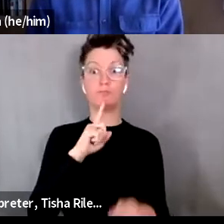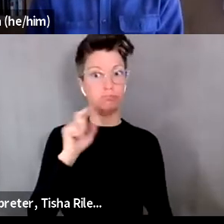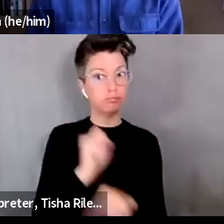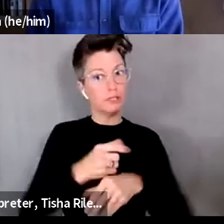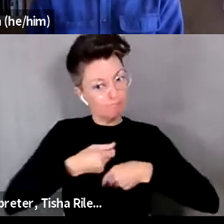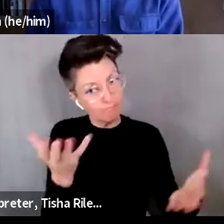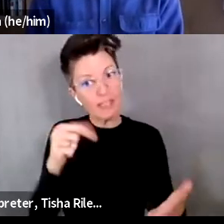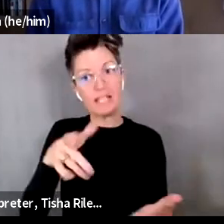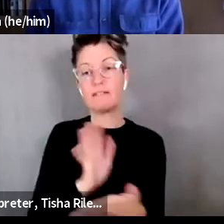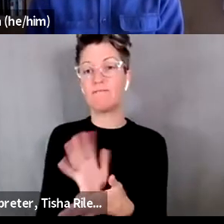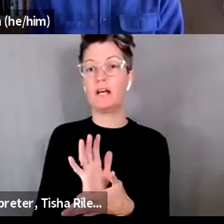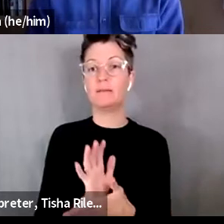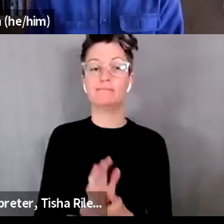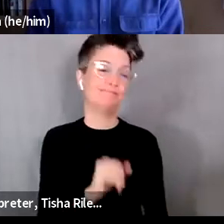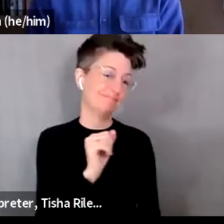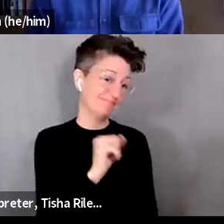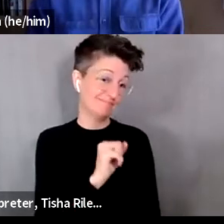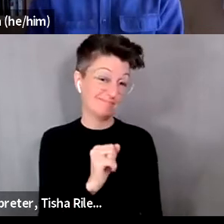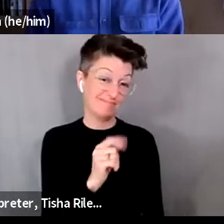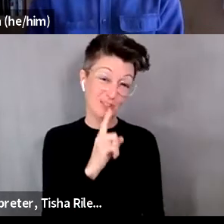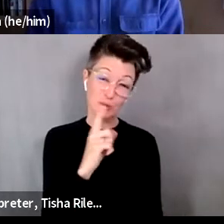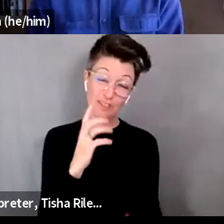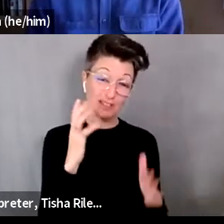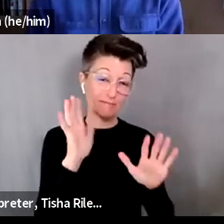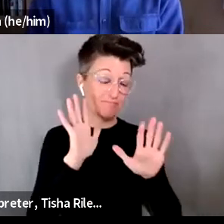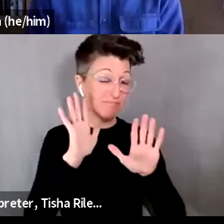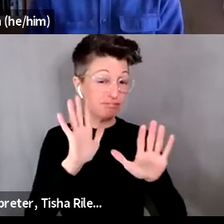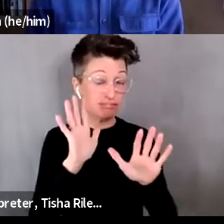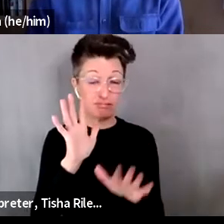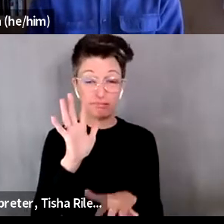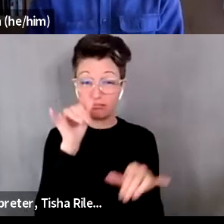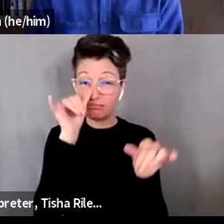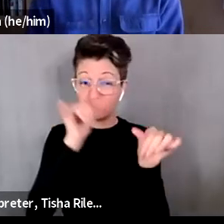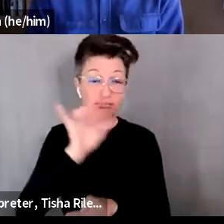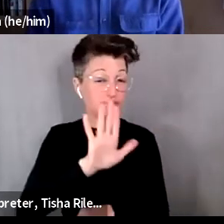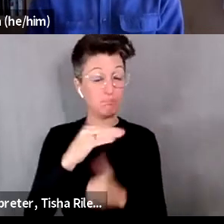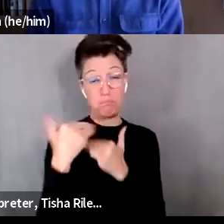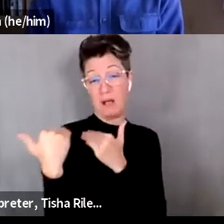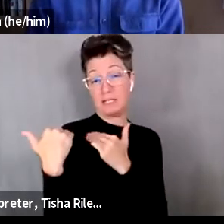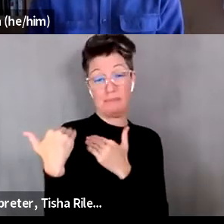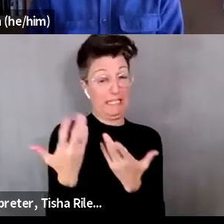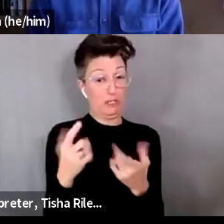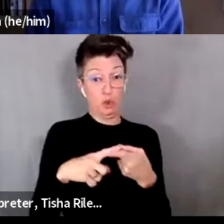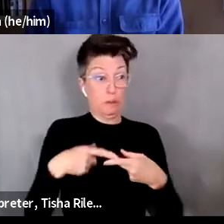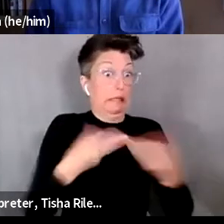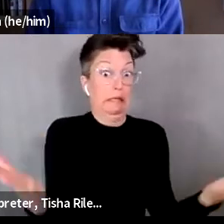it's an incredible responsibility and different probably from other projects that you all have worked on.